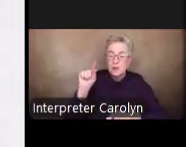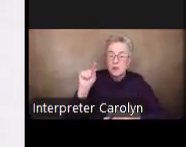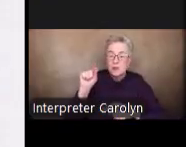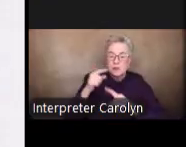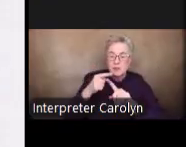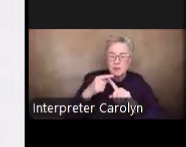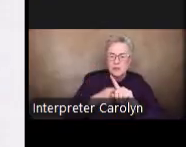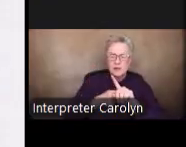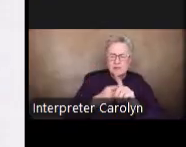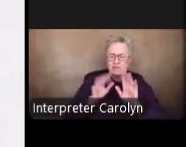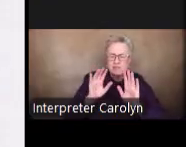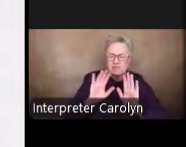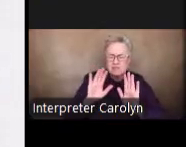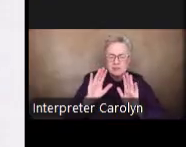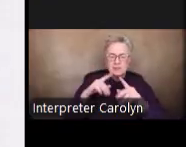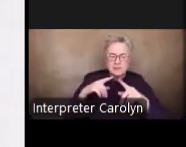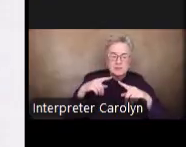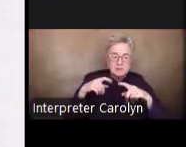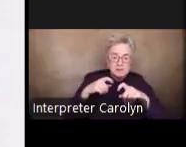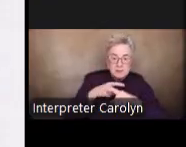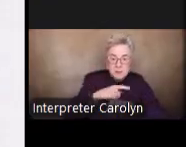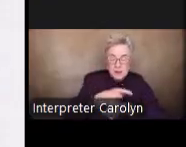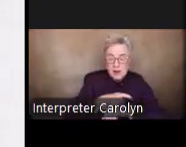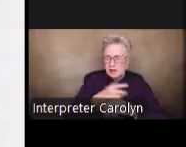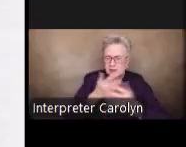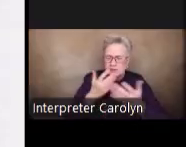For more complex builds, for example, children with motor